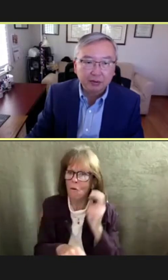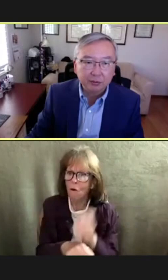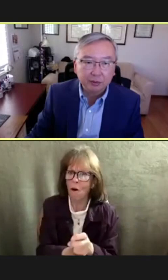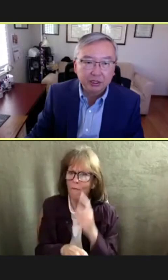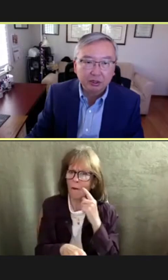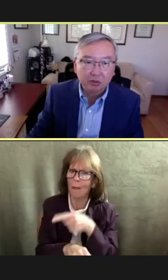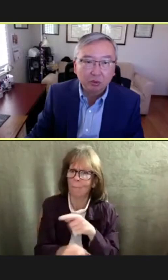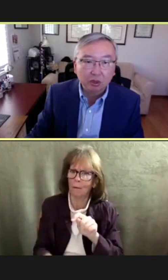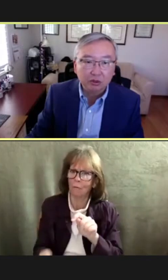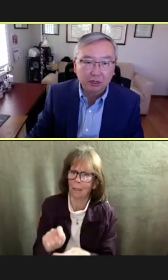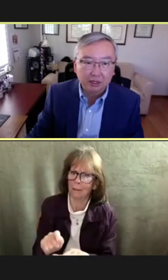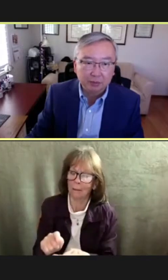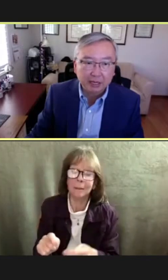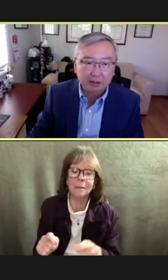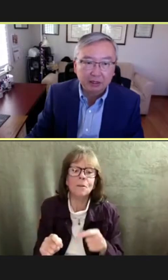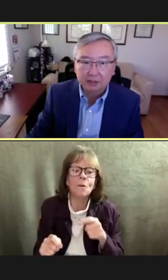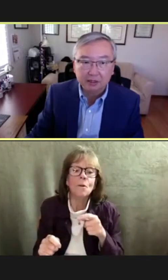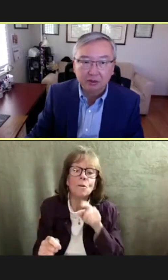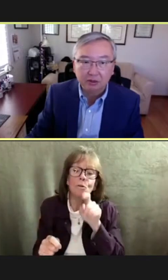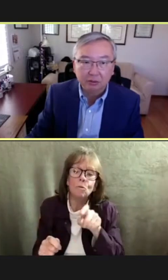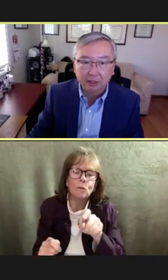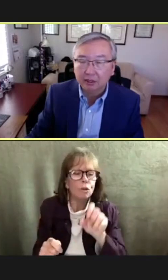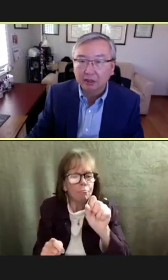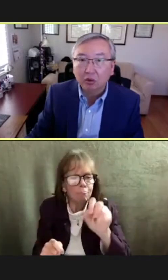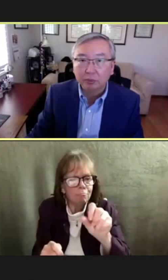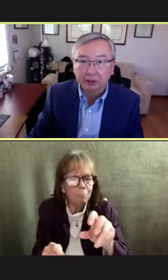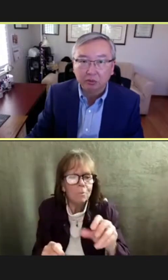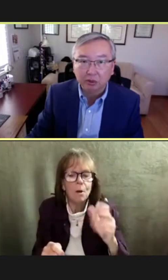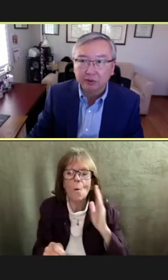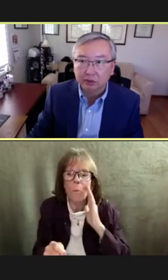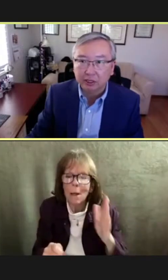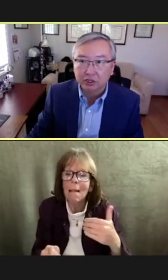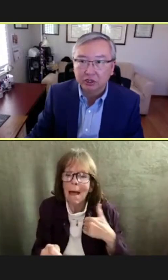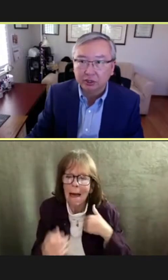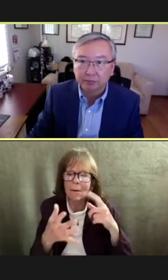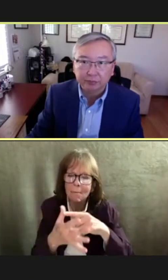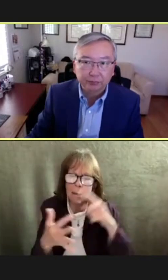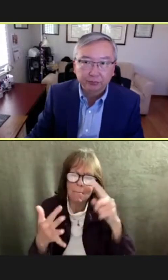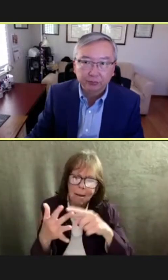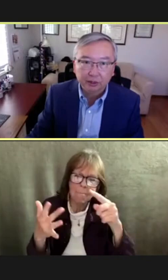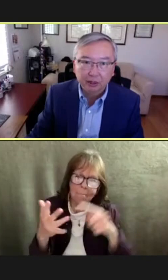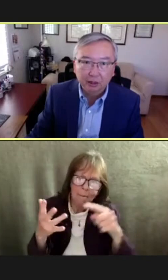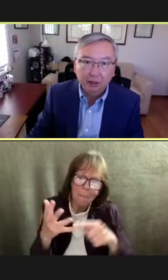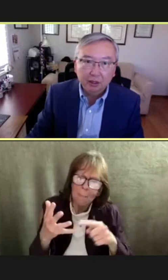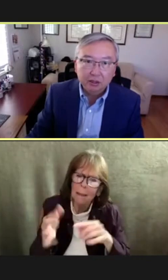provide information on what to expect is going to be helping with the relationship.